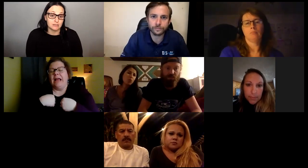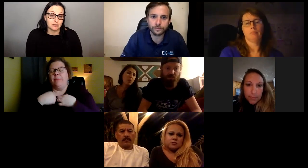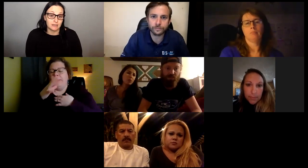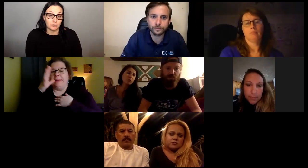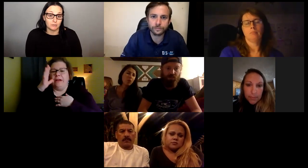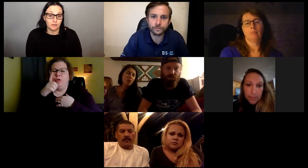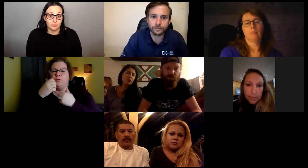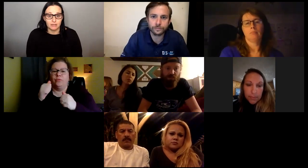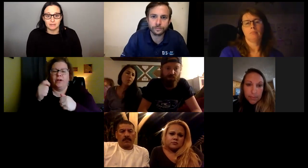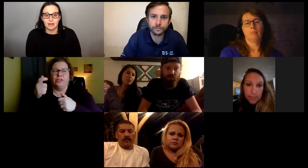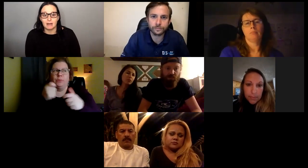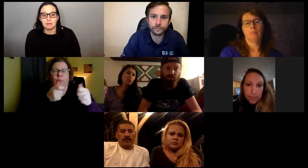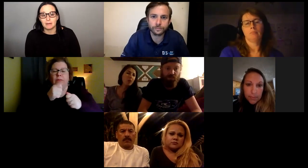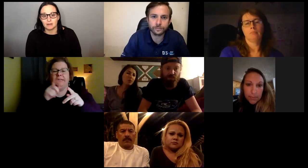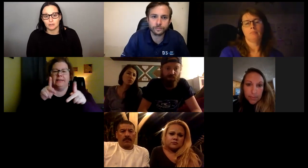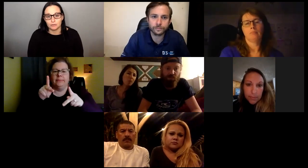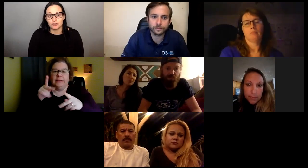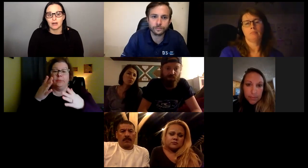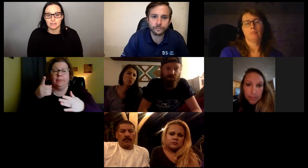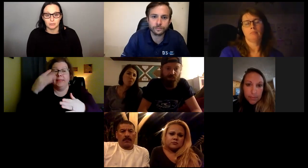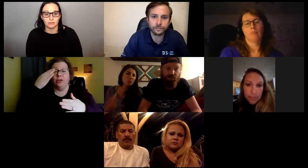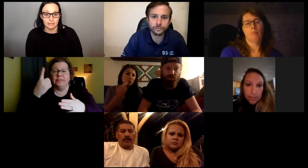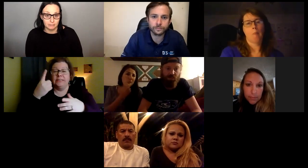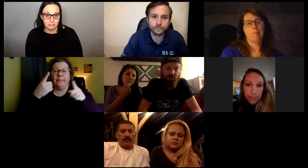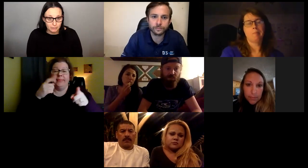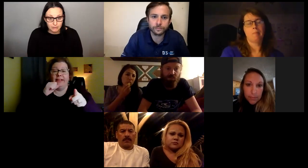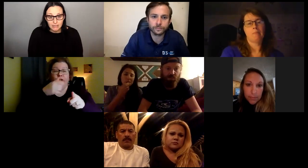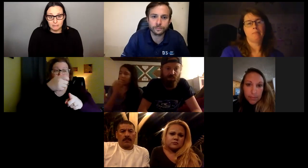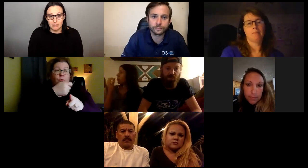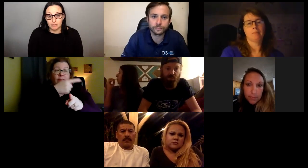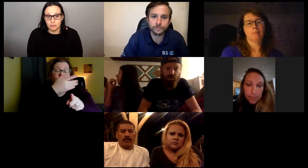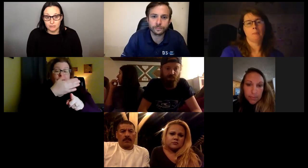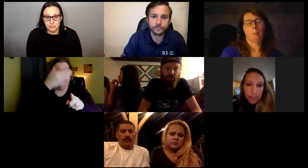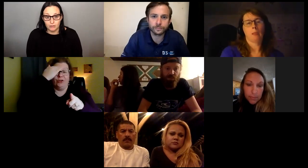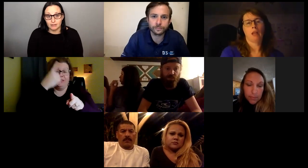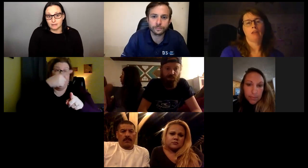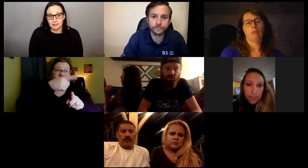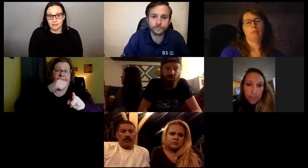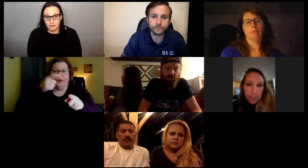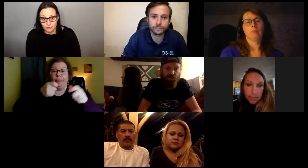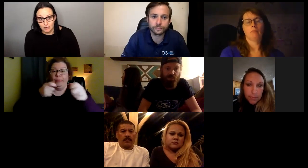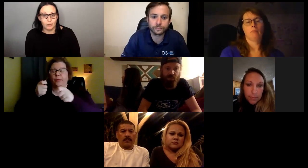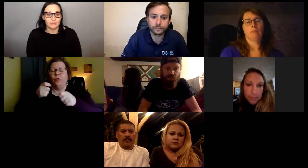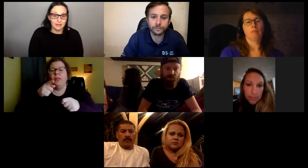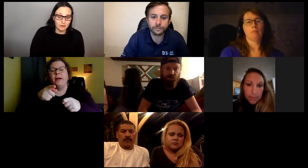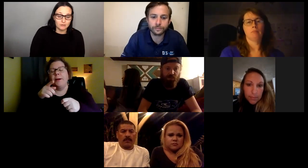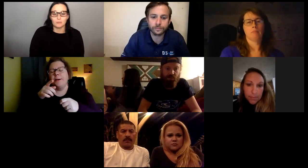that you could be involved with i mean i'm a parent who's trying to pull in people maybe you know someone that they could